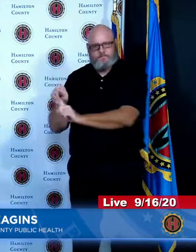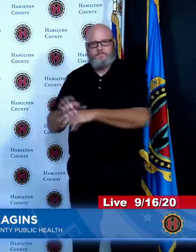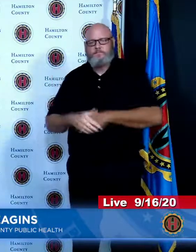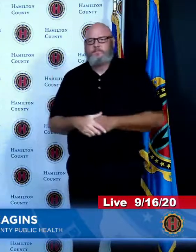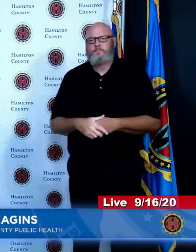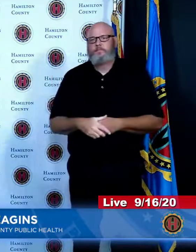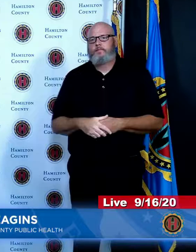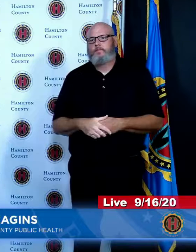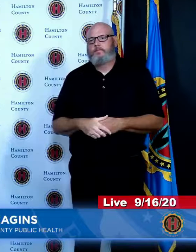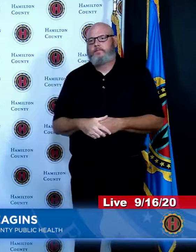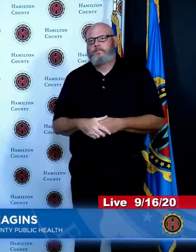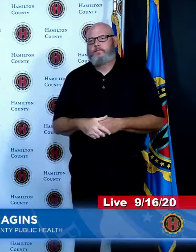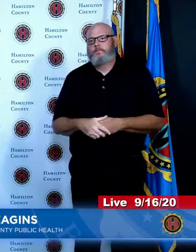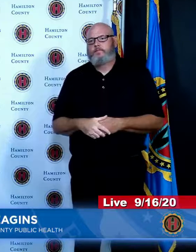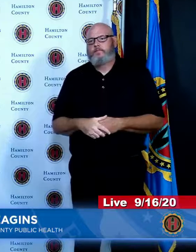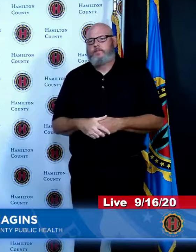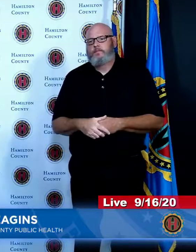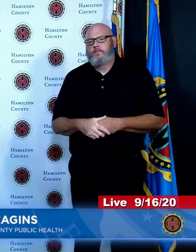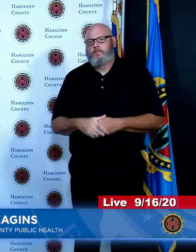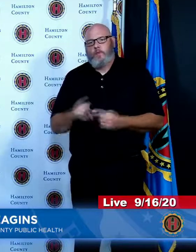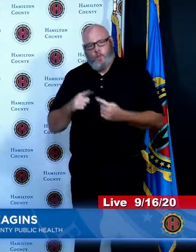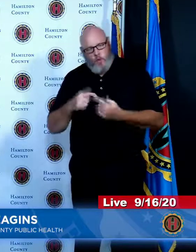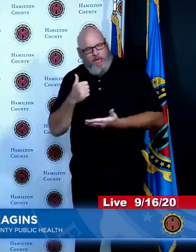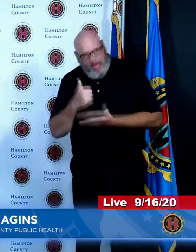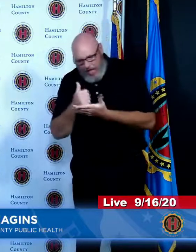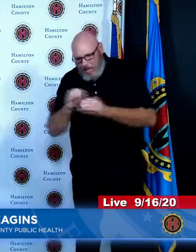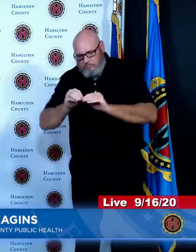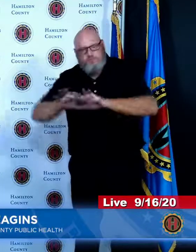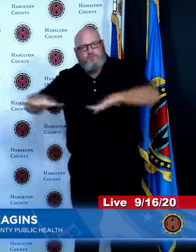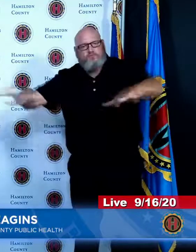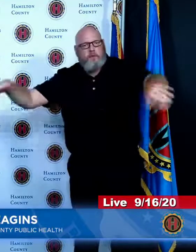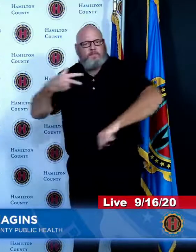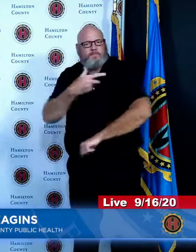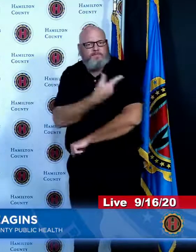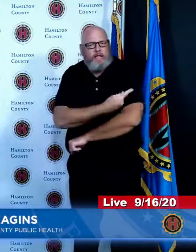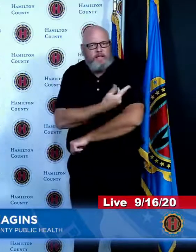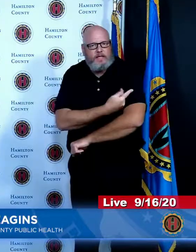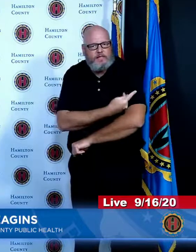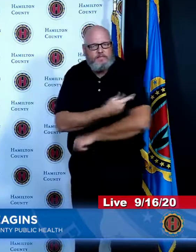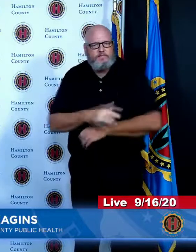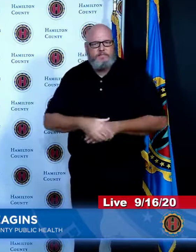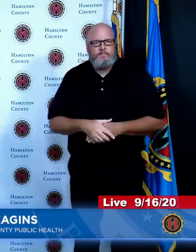finally we want to mention the importance of the flu vaccine